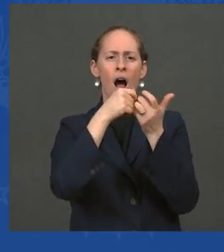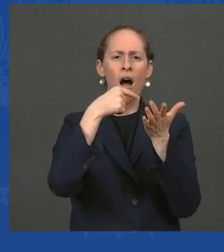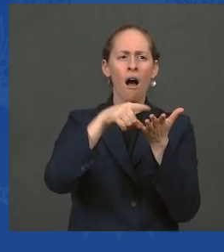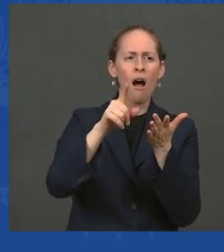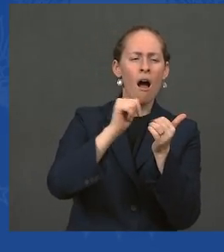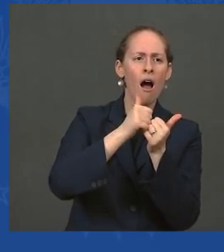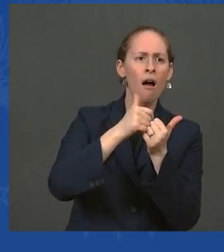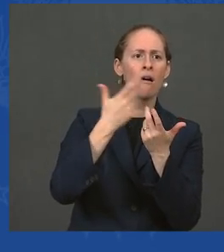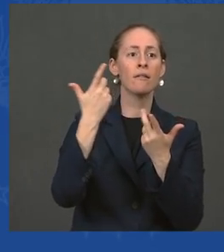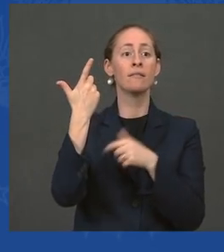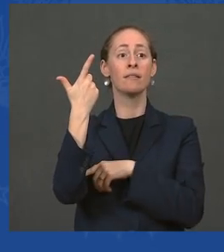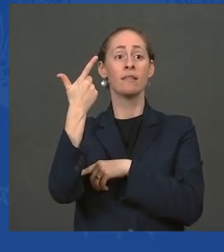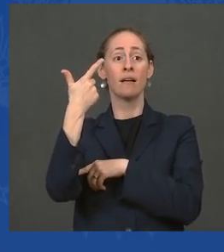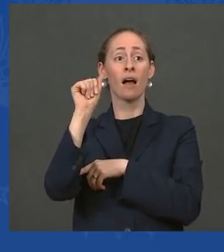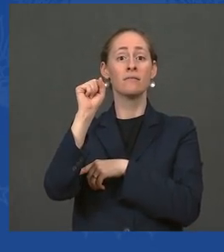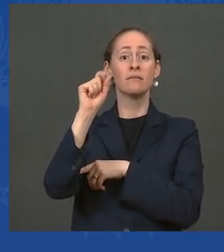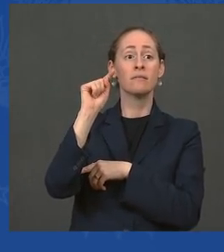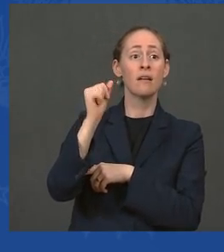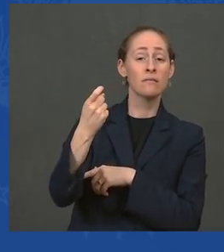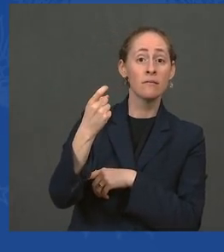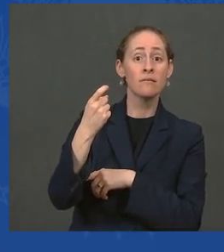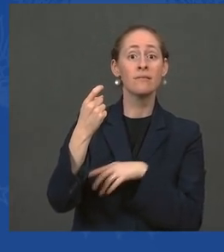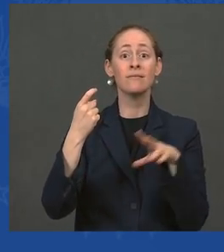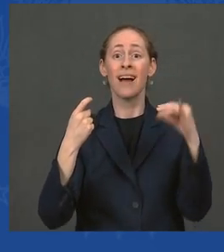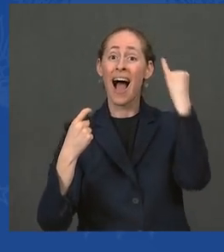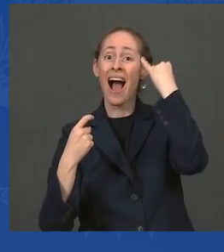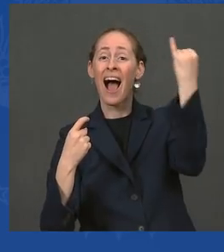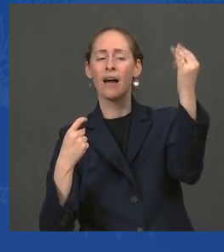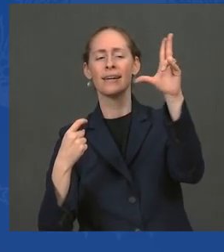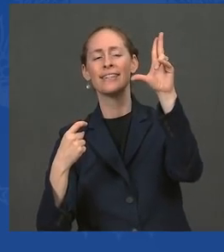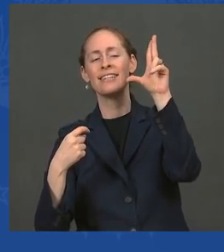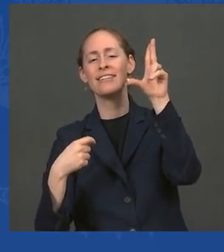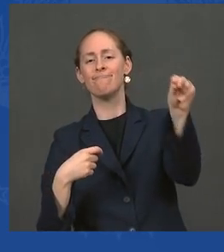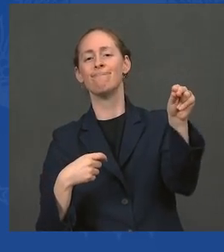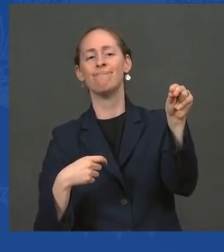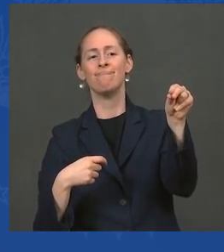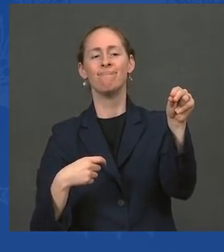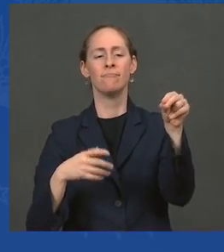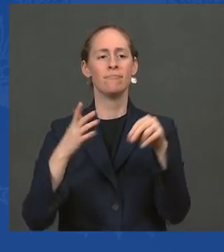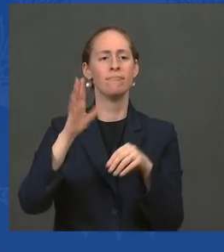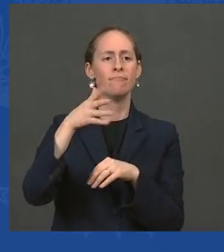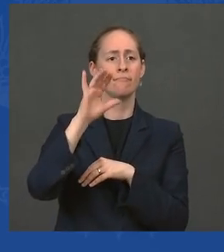I wouldn't allow that because that would tax people making under $400,000. I'm a man of my word.